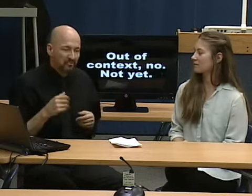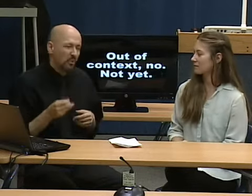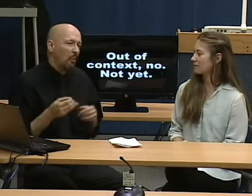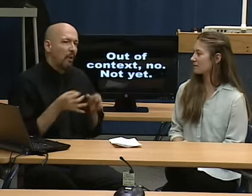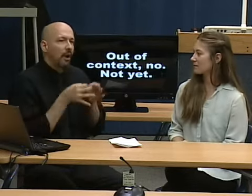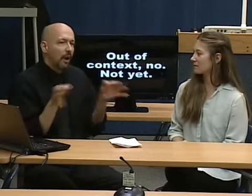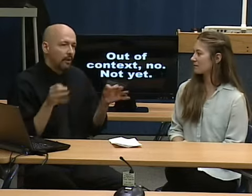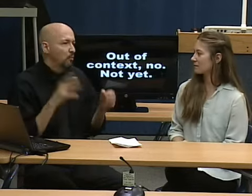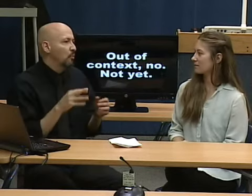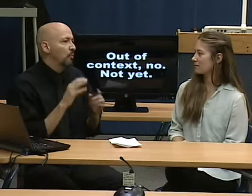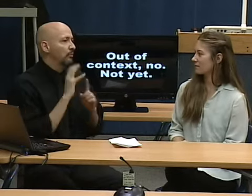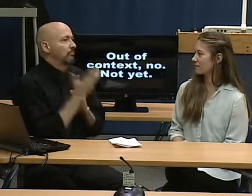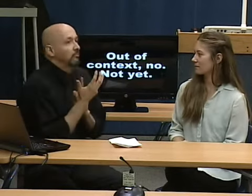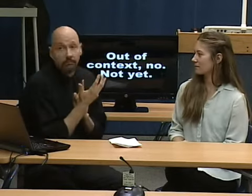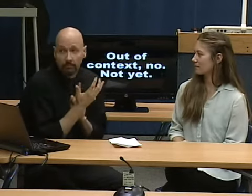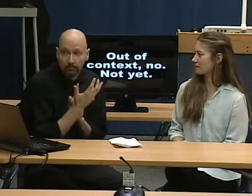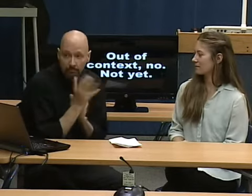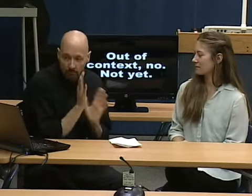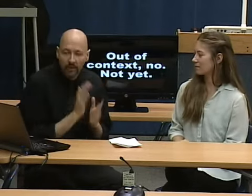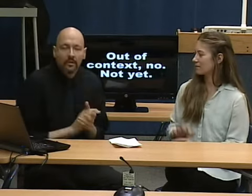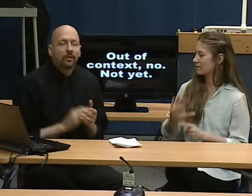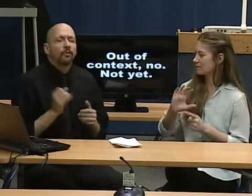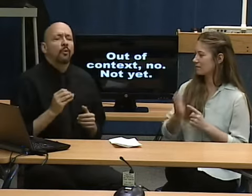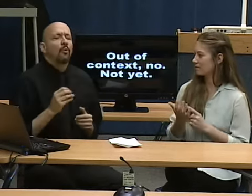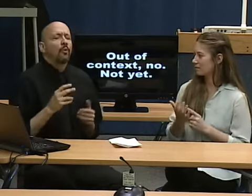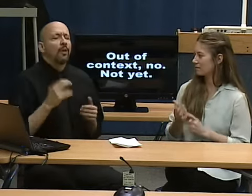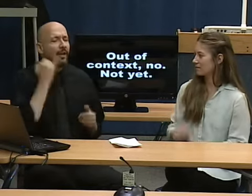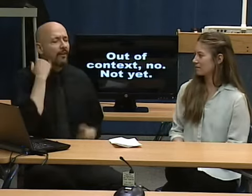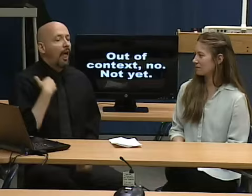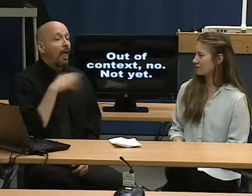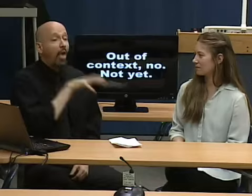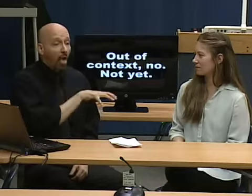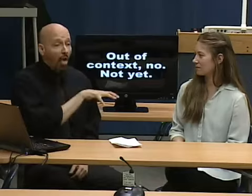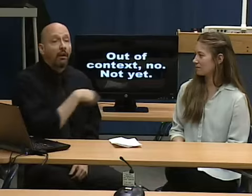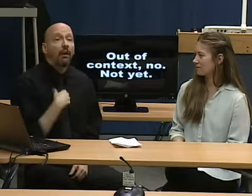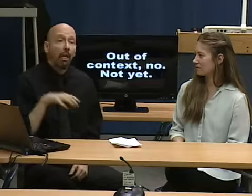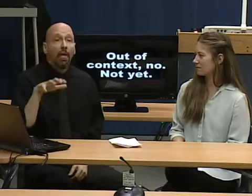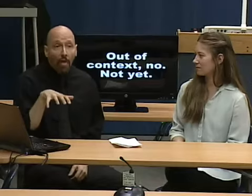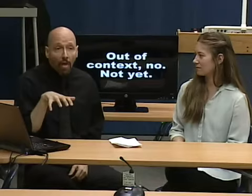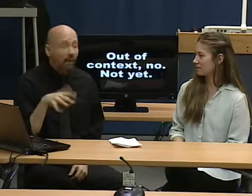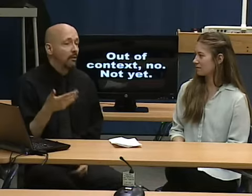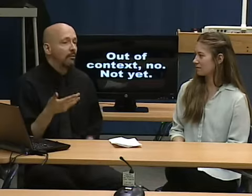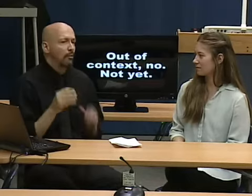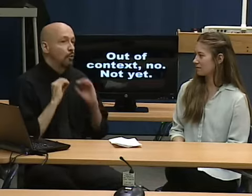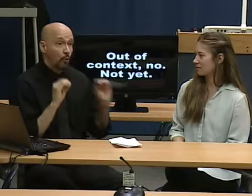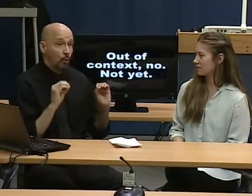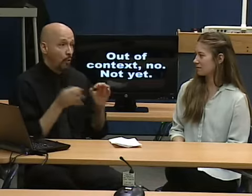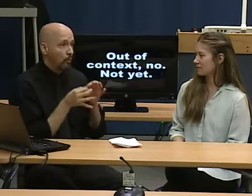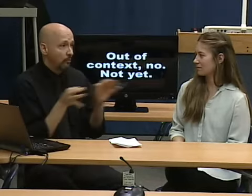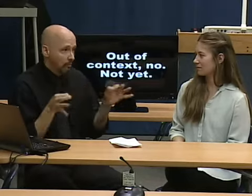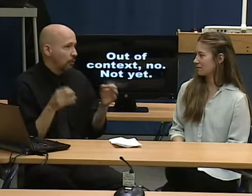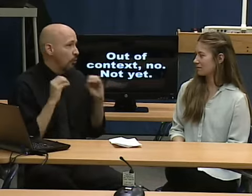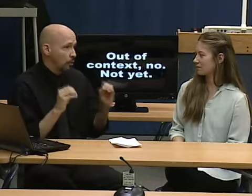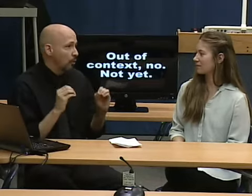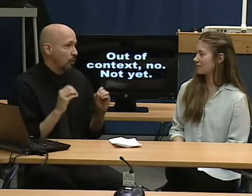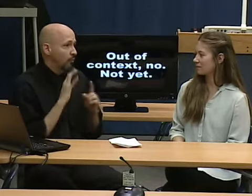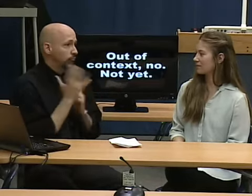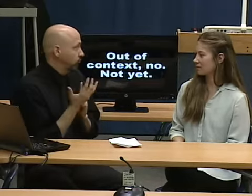Context (sentence) or context. So, if I just have my hand here or here, there is no context. No context.